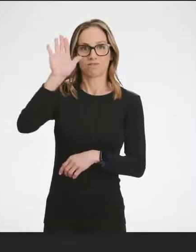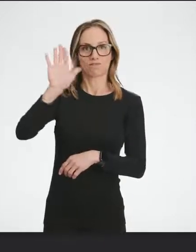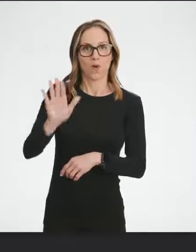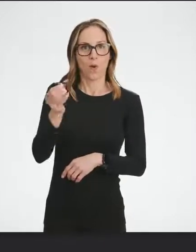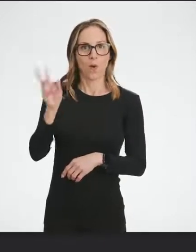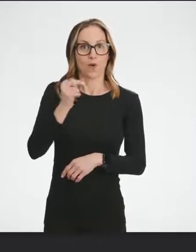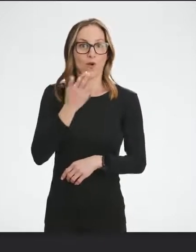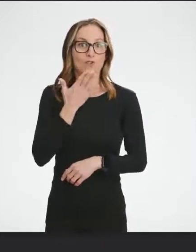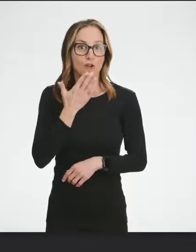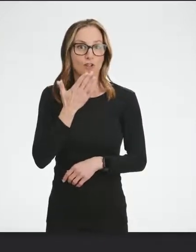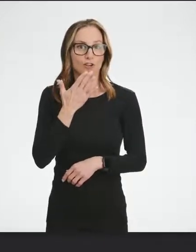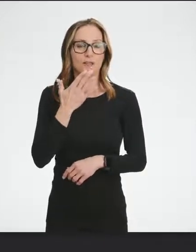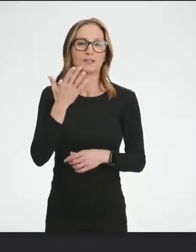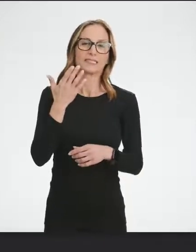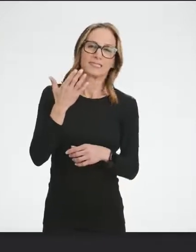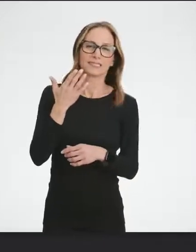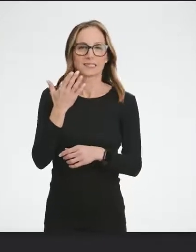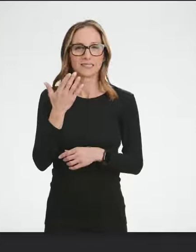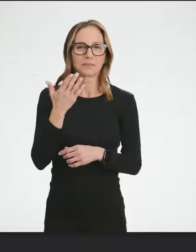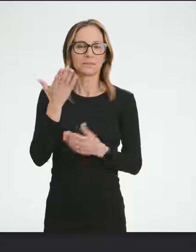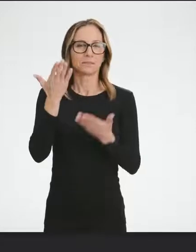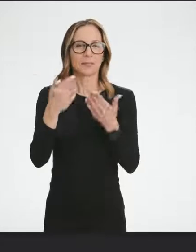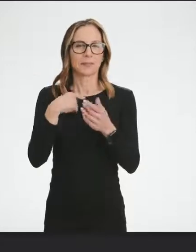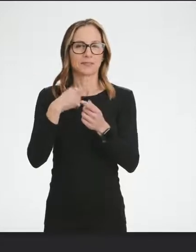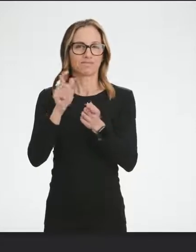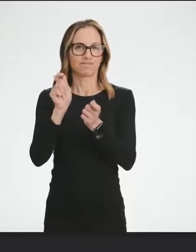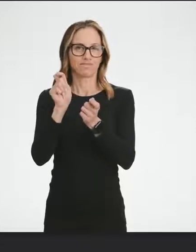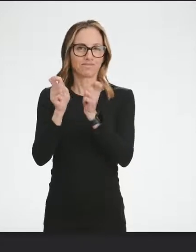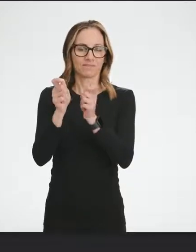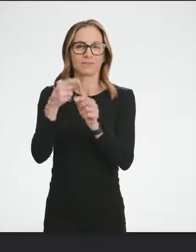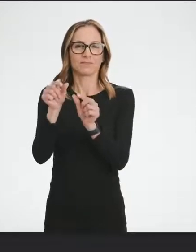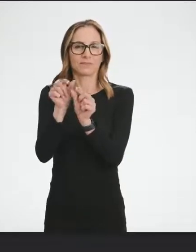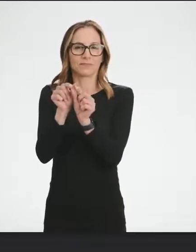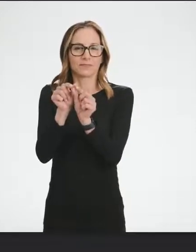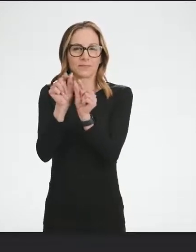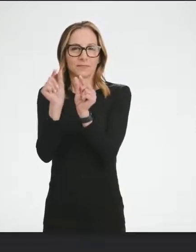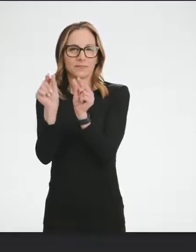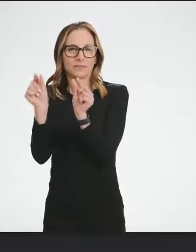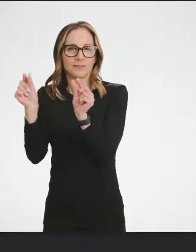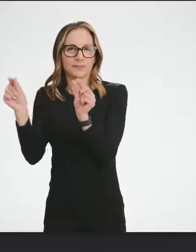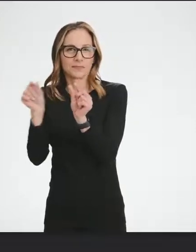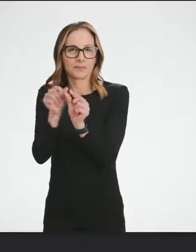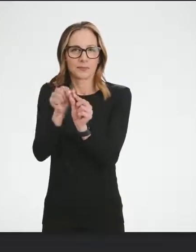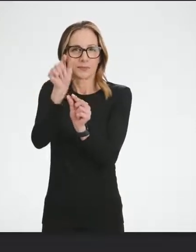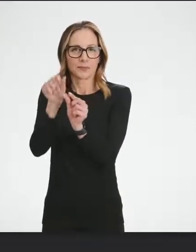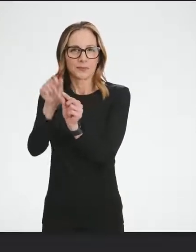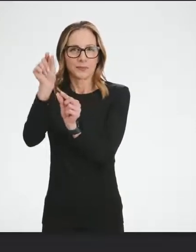Maybe it would be easier to see how the donuts compare if we position the bars side by side.